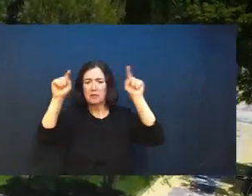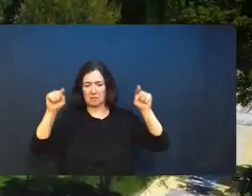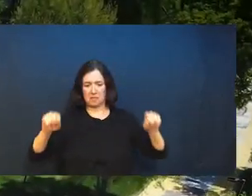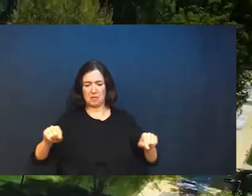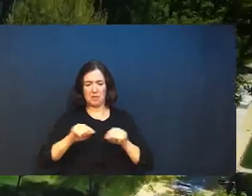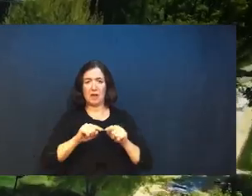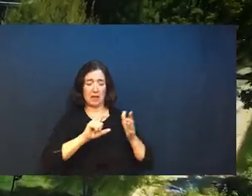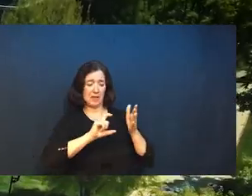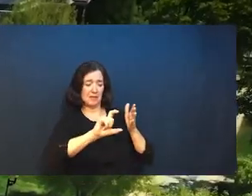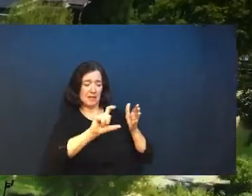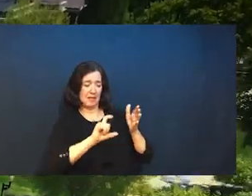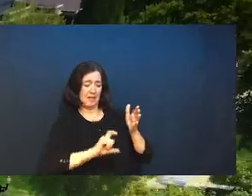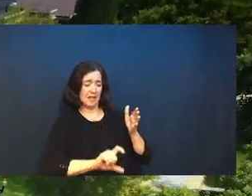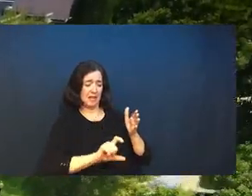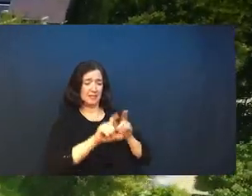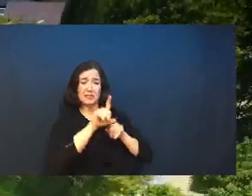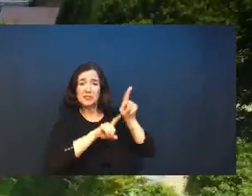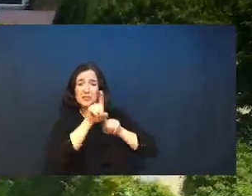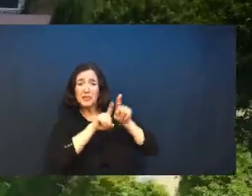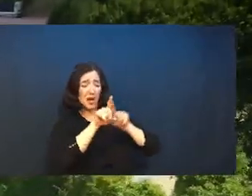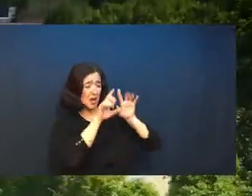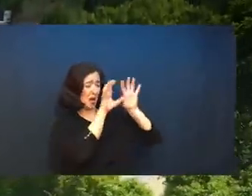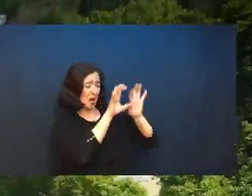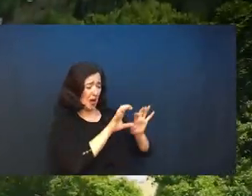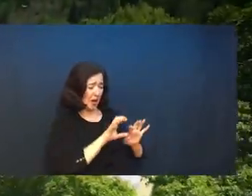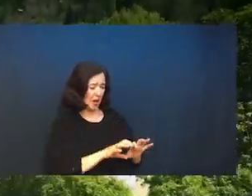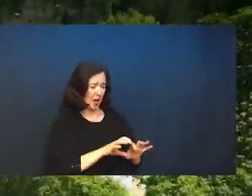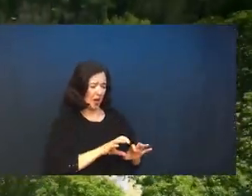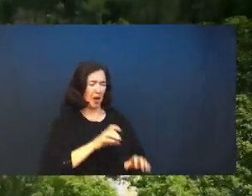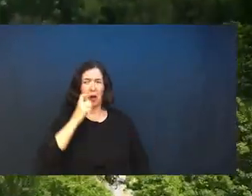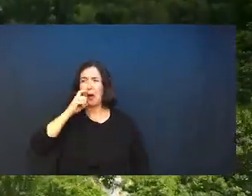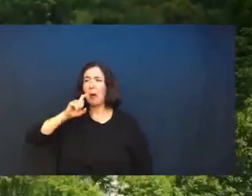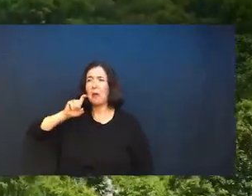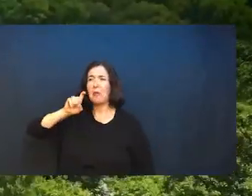Whose broad stripes and bright stars